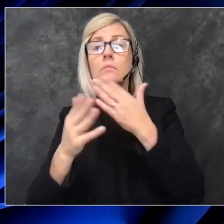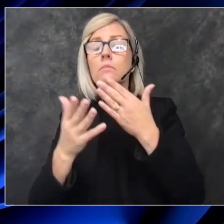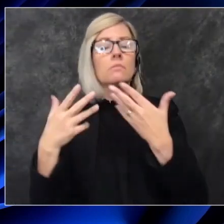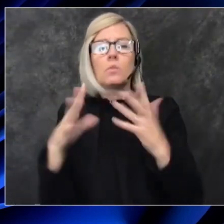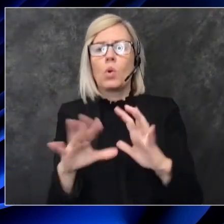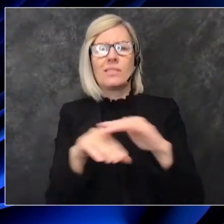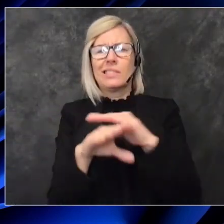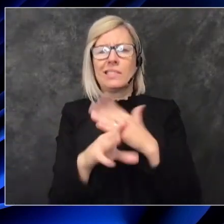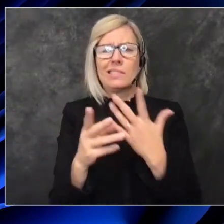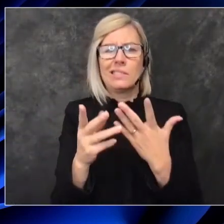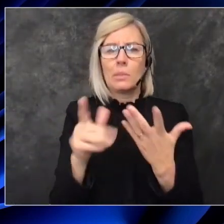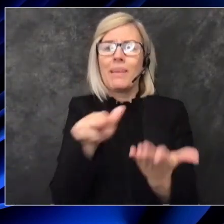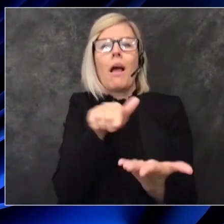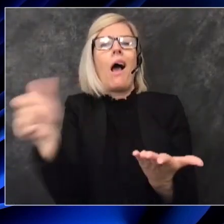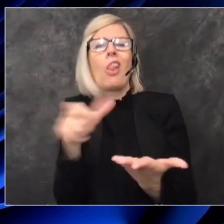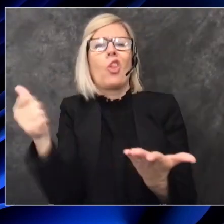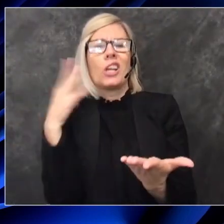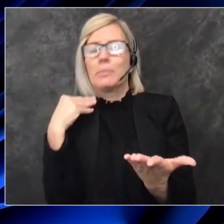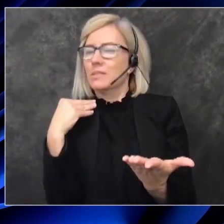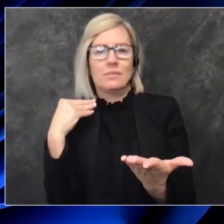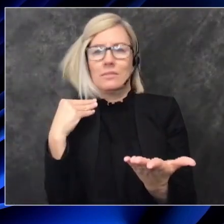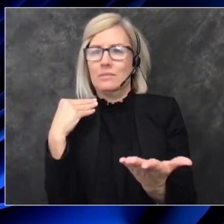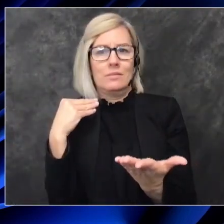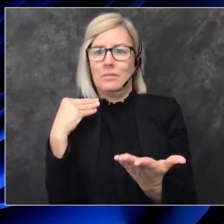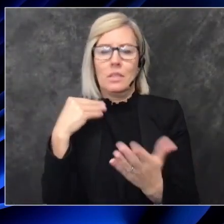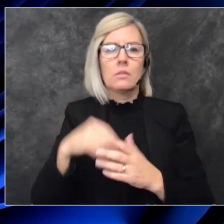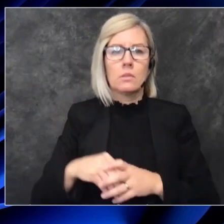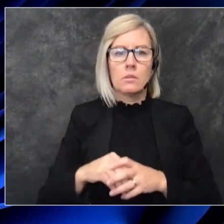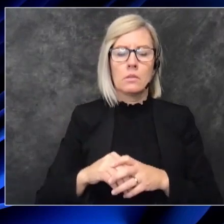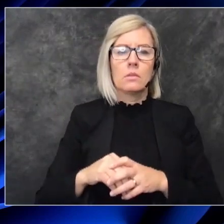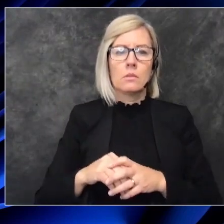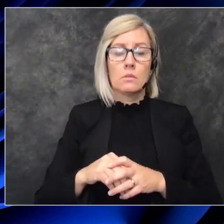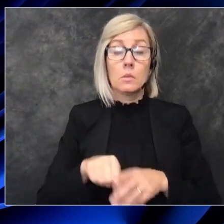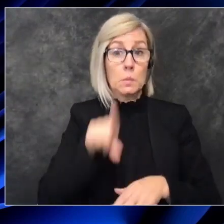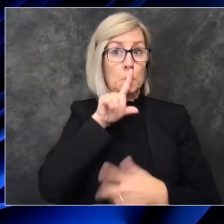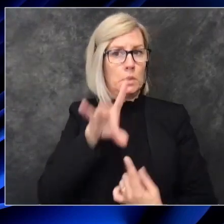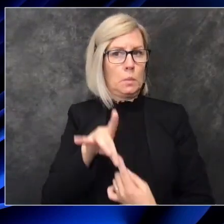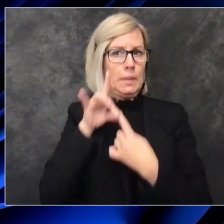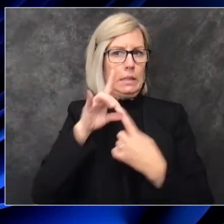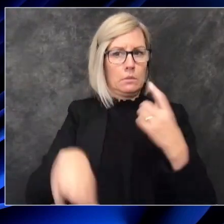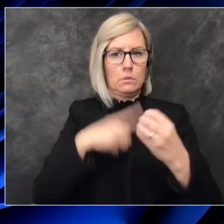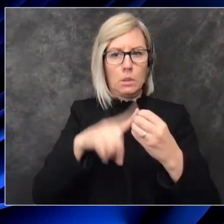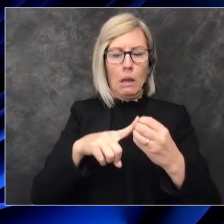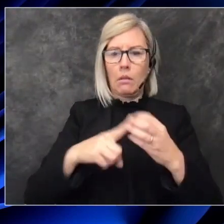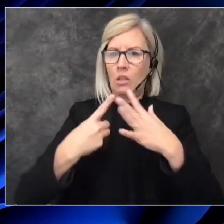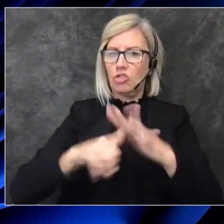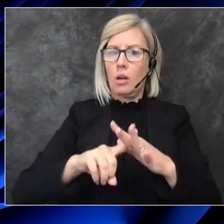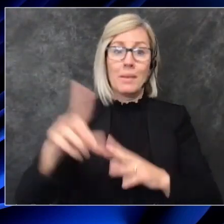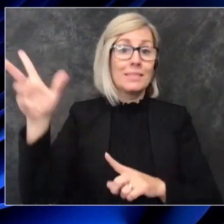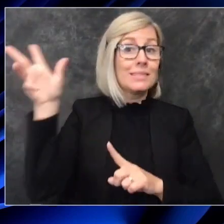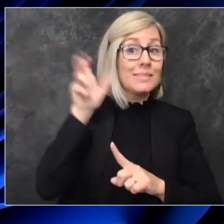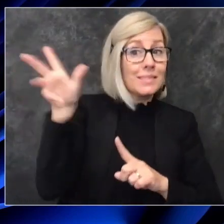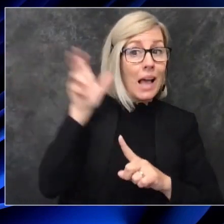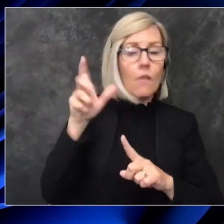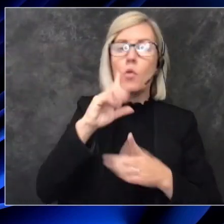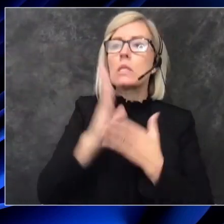experience? What’s really unique about the startup sound? For some people with no vision,